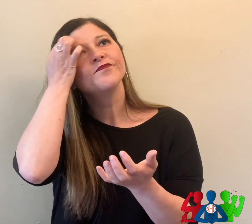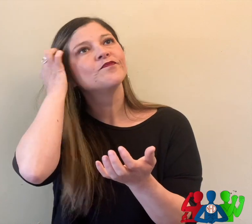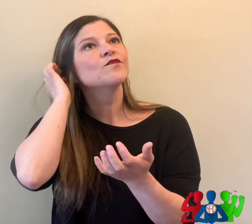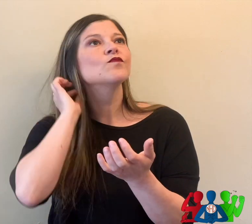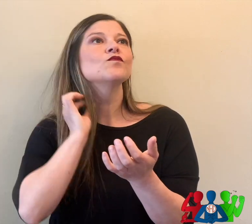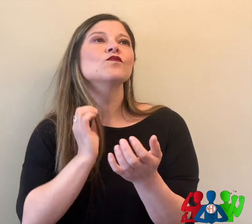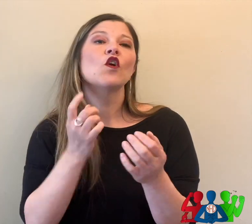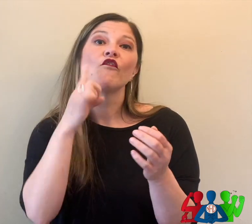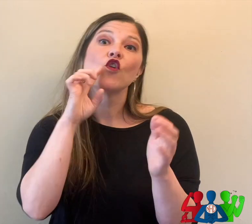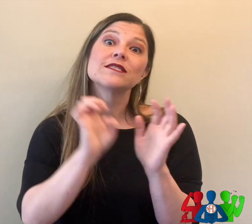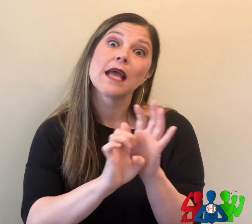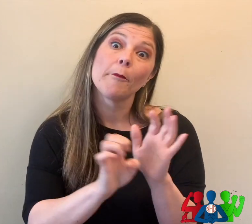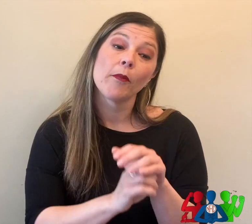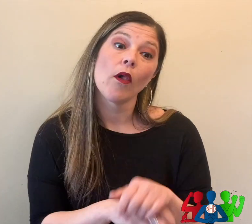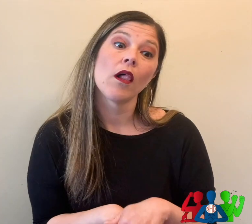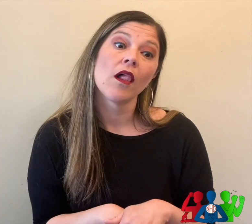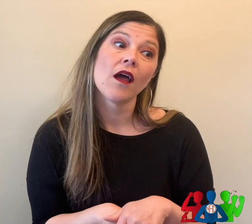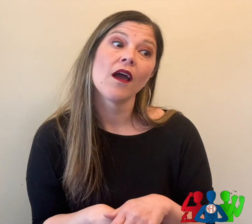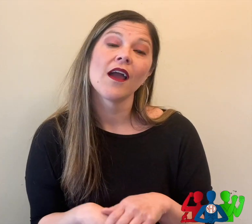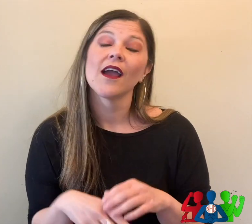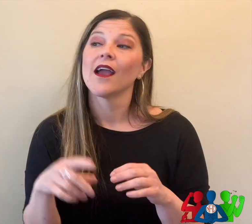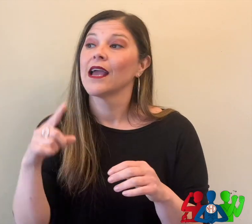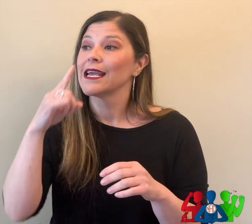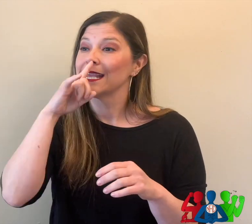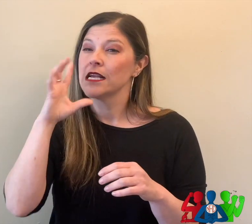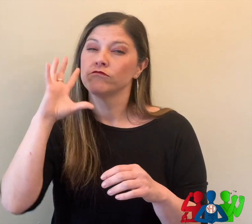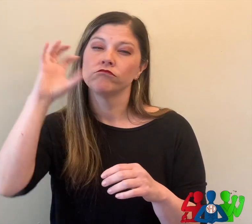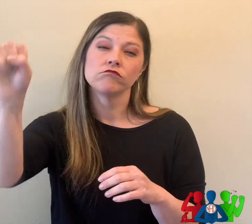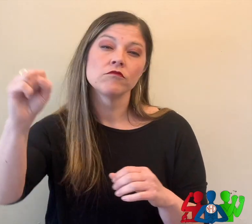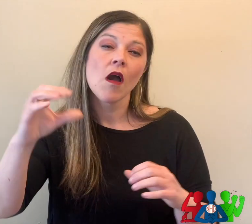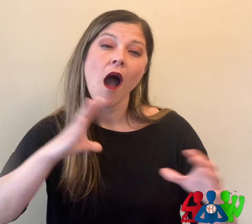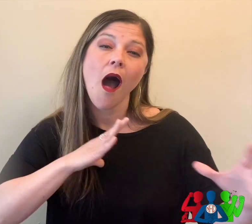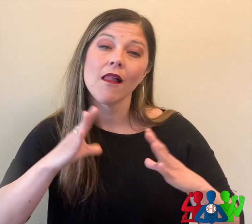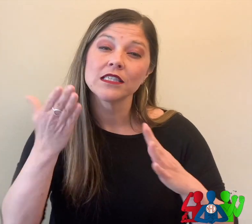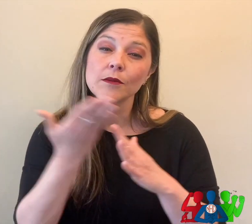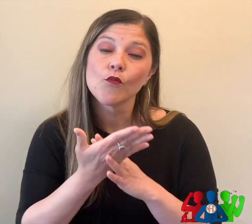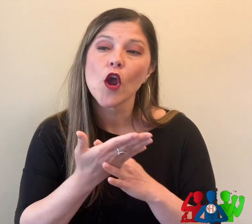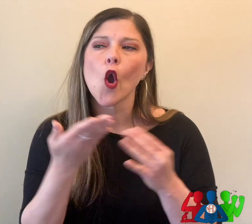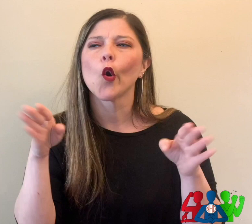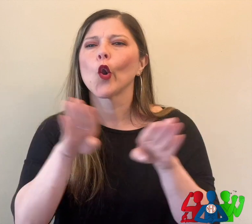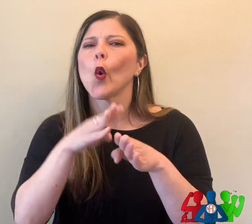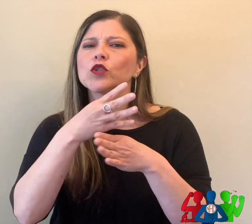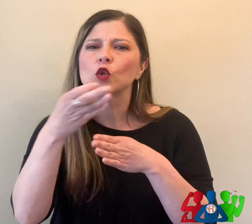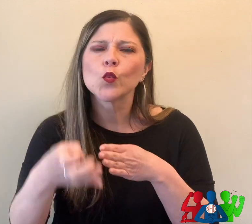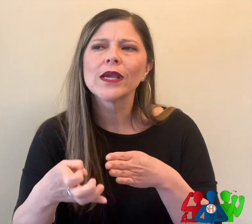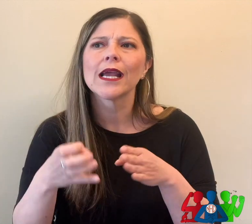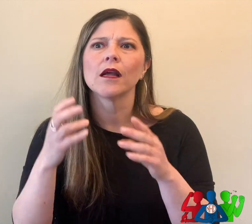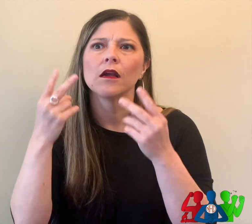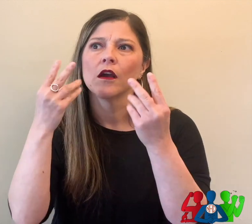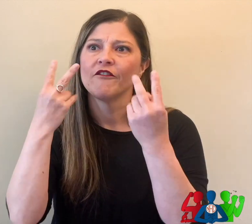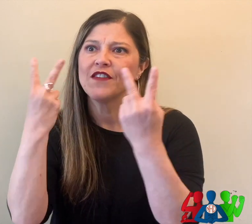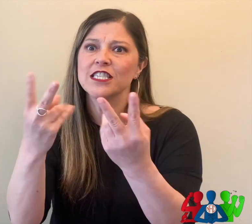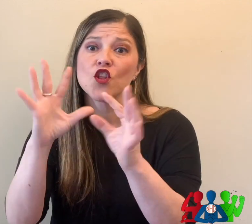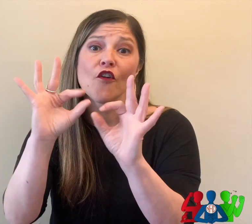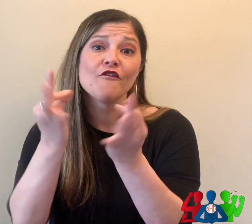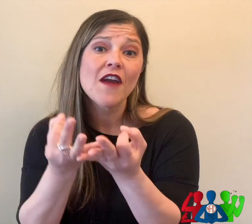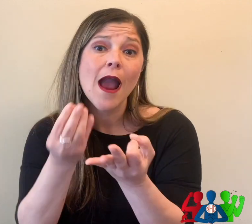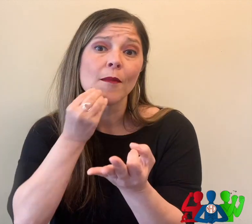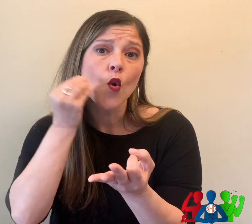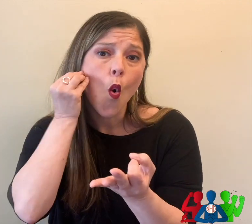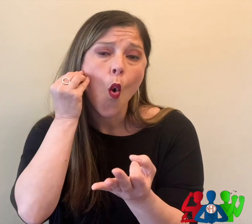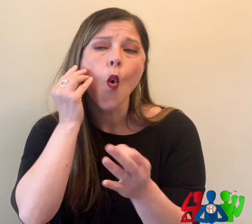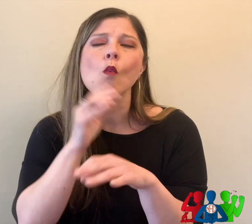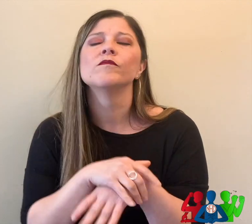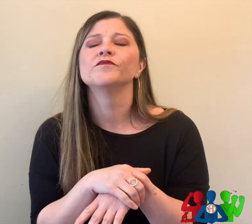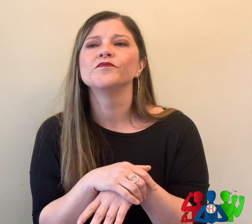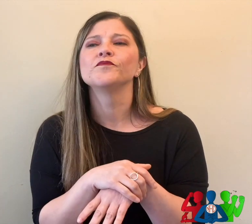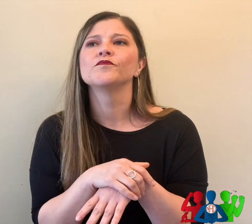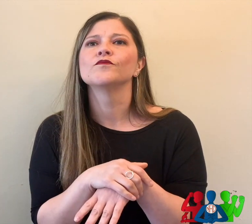lot of self-advocacy group discussions in addition to these activities. For example, during